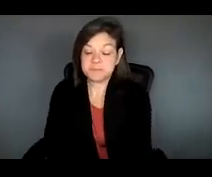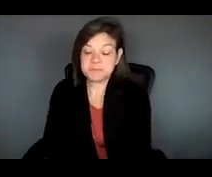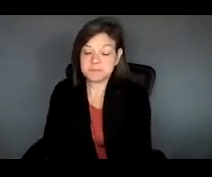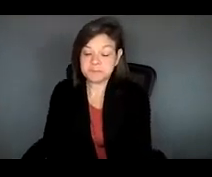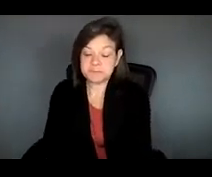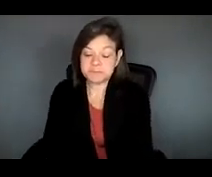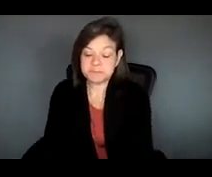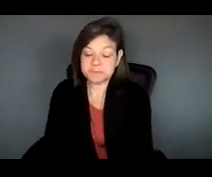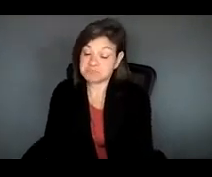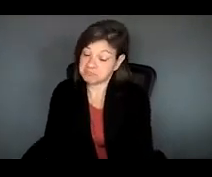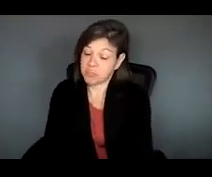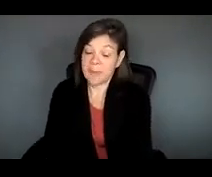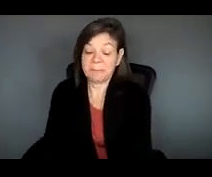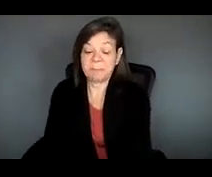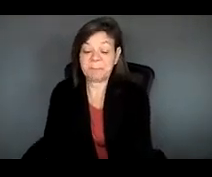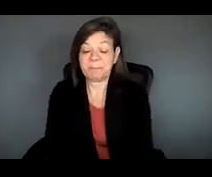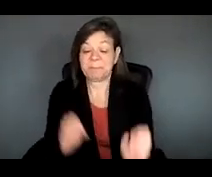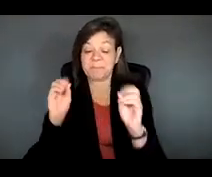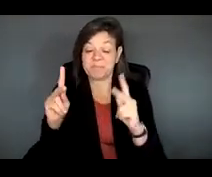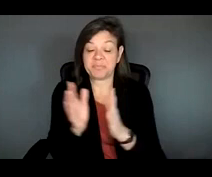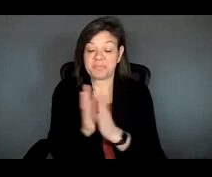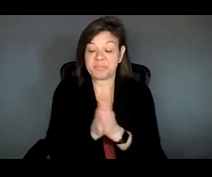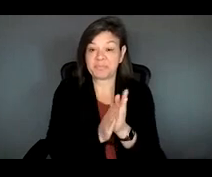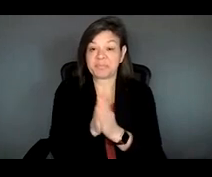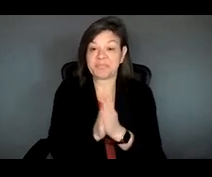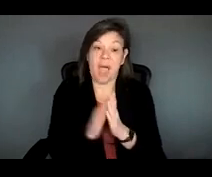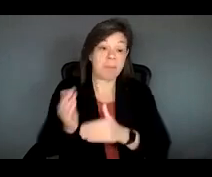Okay. So, I am going to cruise along.